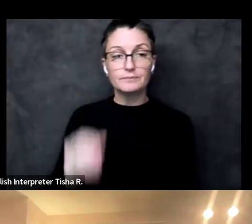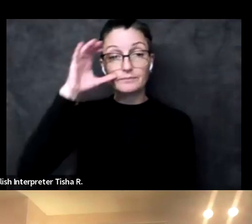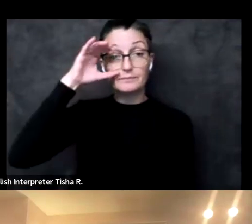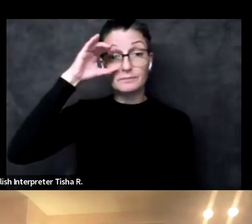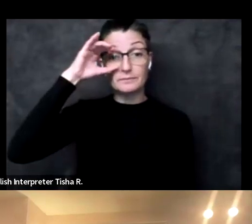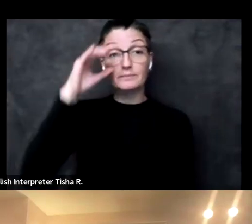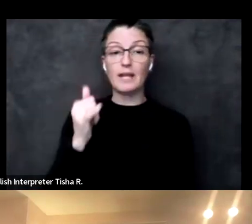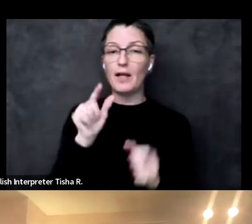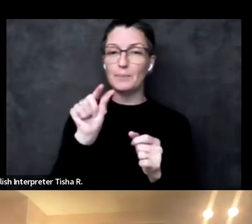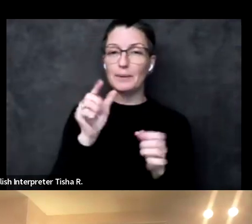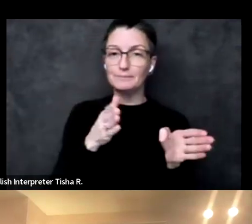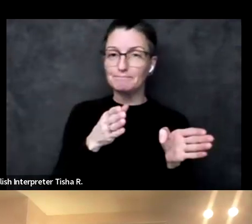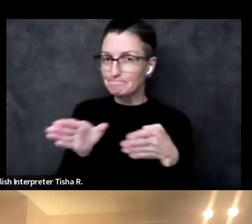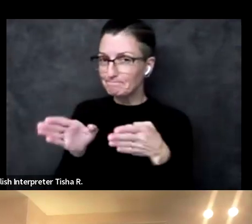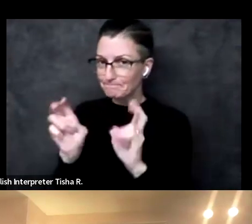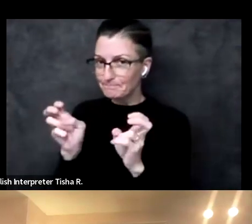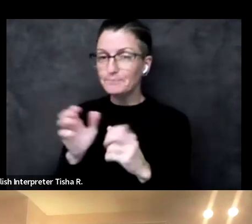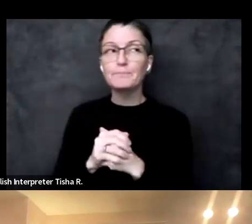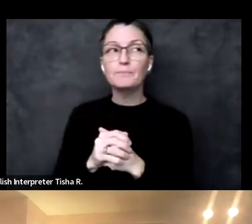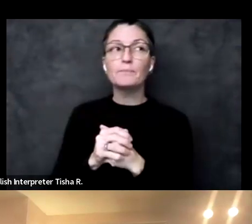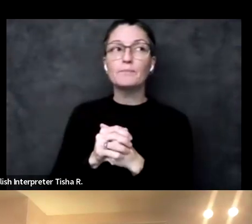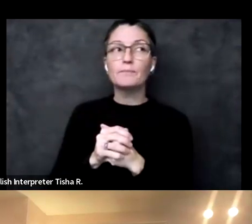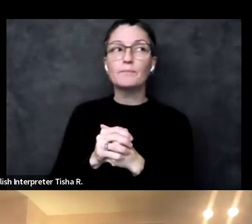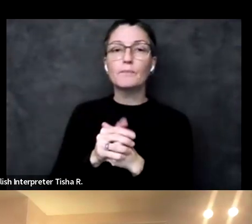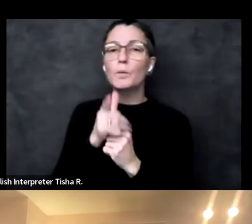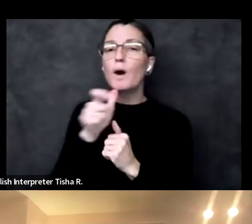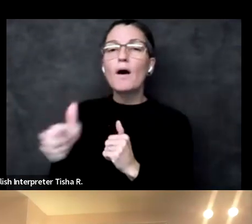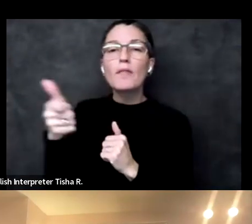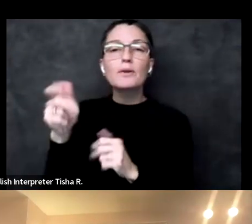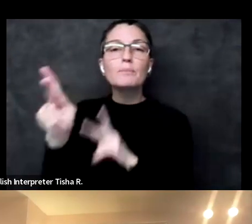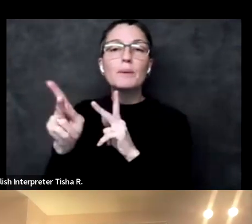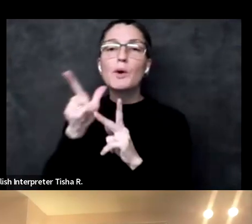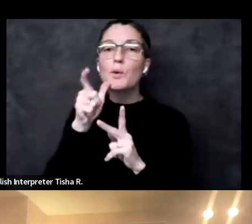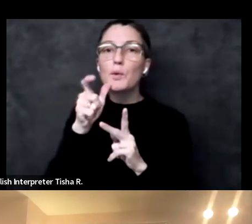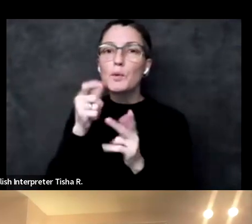future filmmakers. Right? People who are just getting their start.